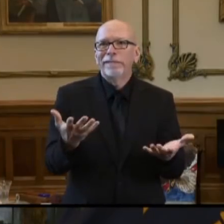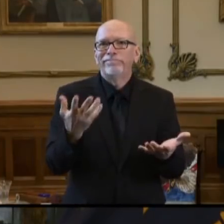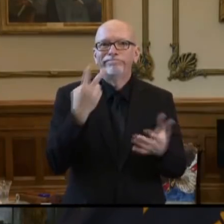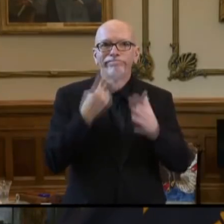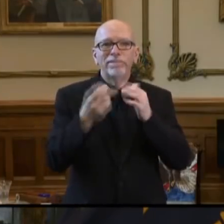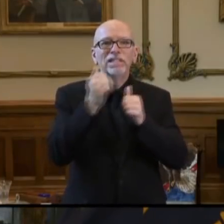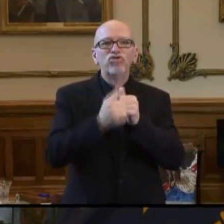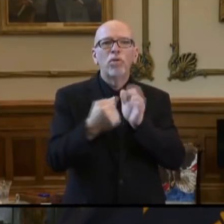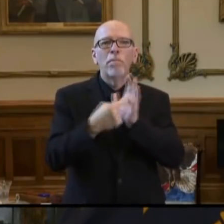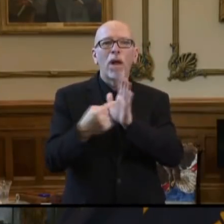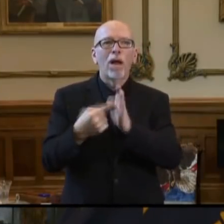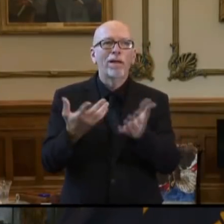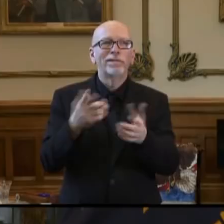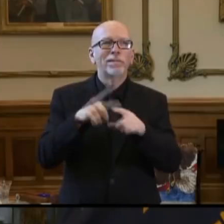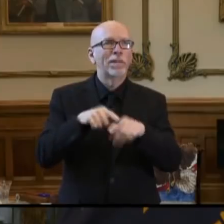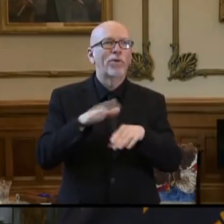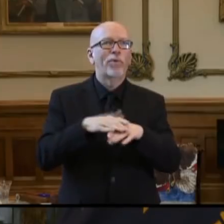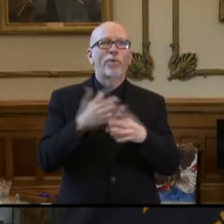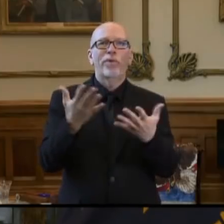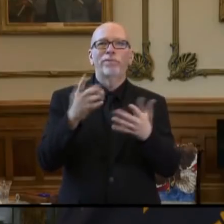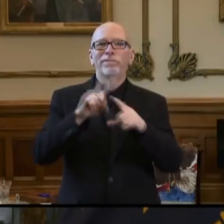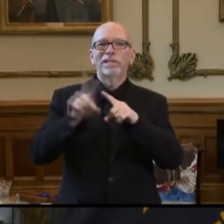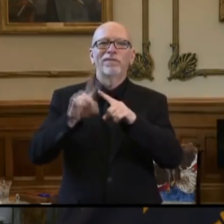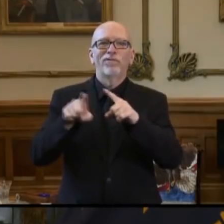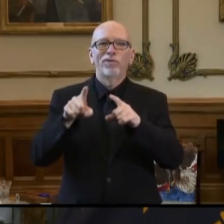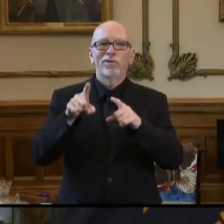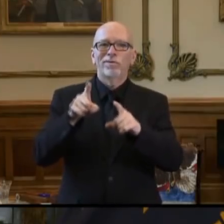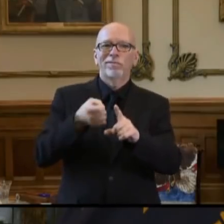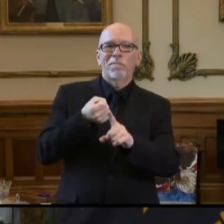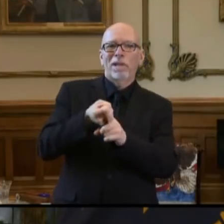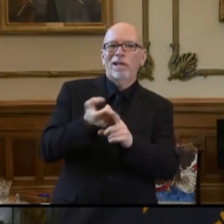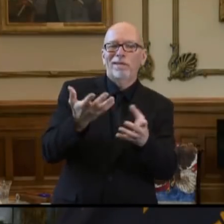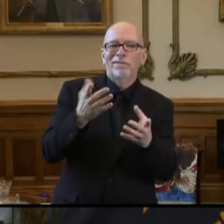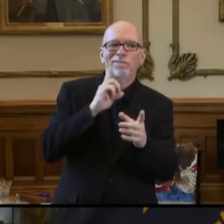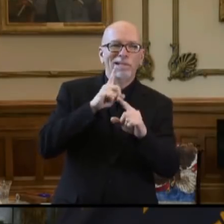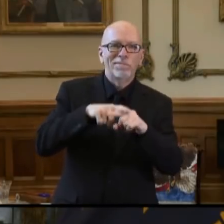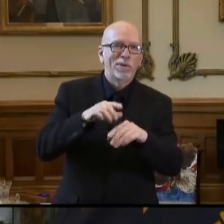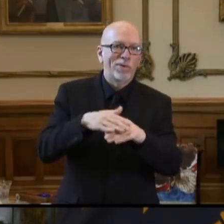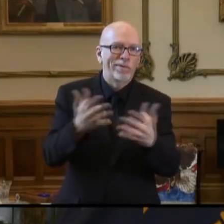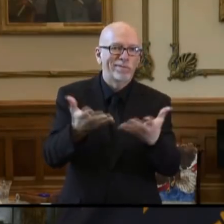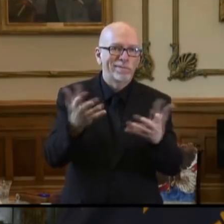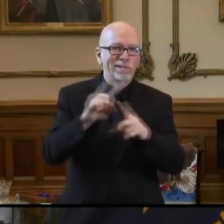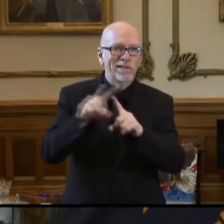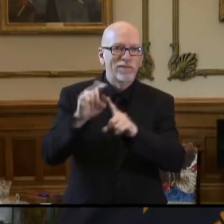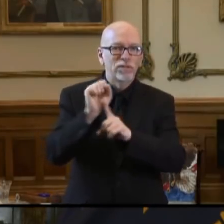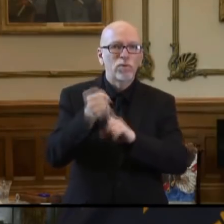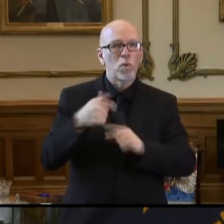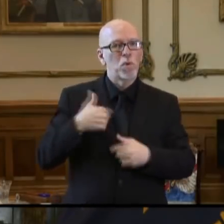QUESTION, TERRY. FIRST OF ALL, WITH REGARD WHEN THE SURGE IS GOING TO BE IT DEPENDS ON WHAT MODEL YOU LOOK AT AND EACH